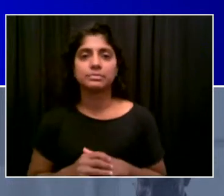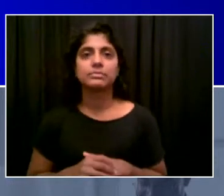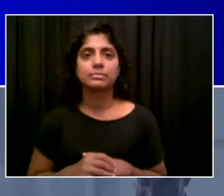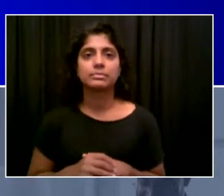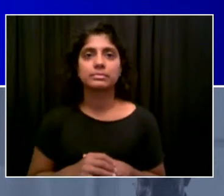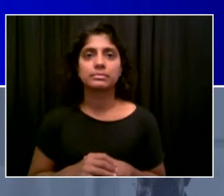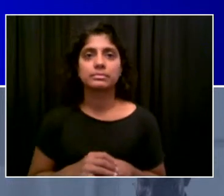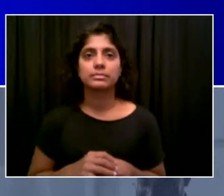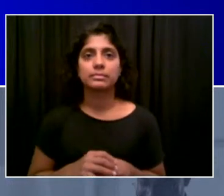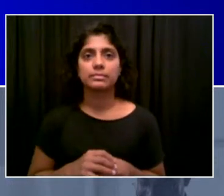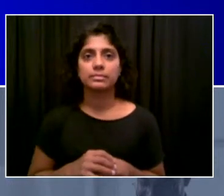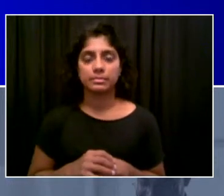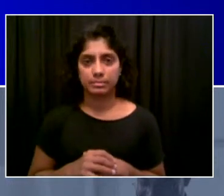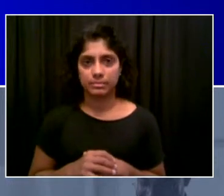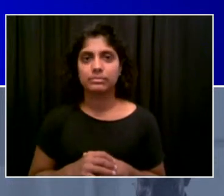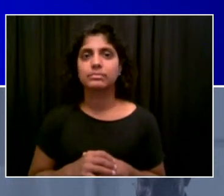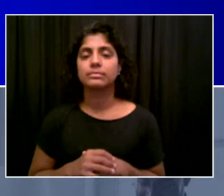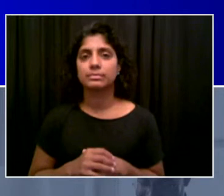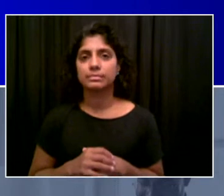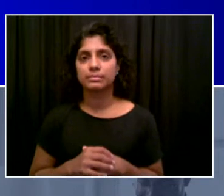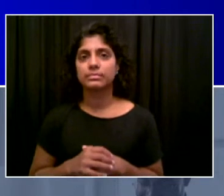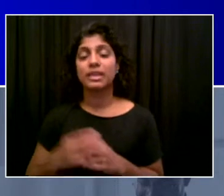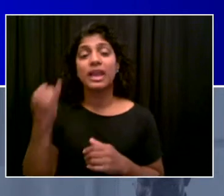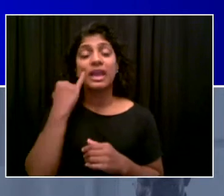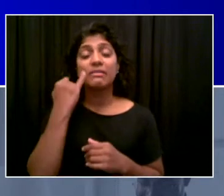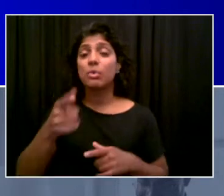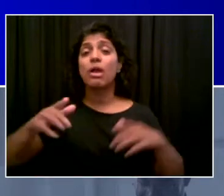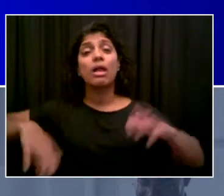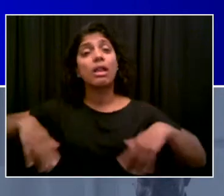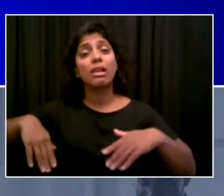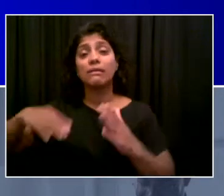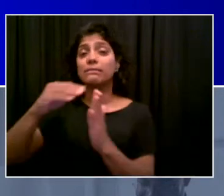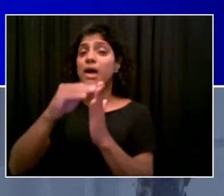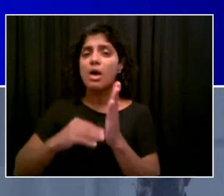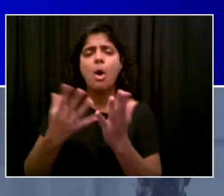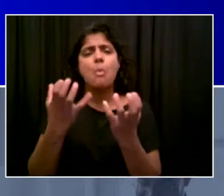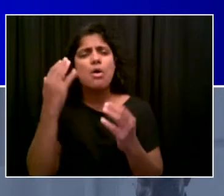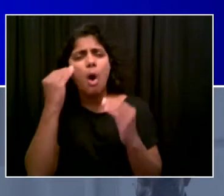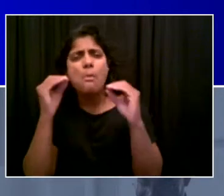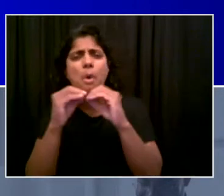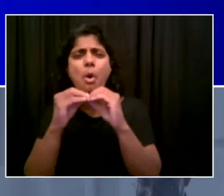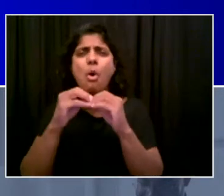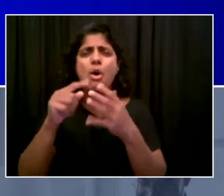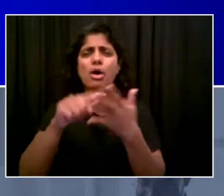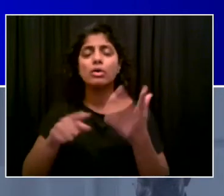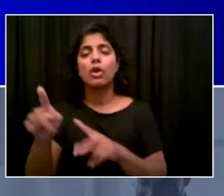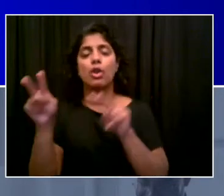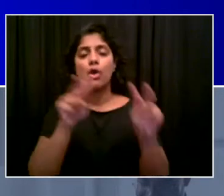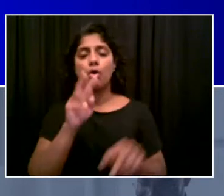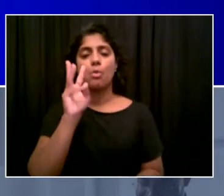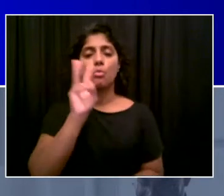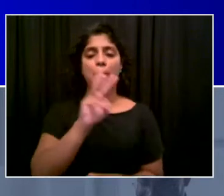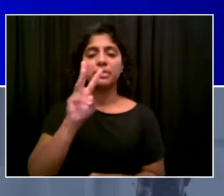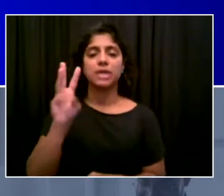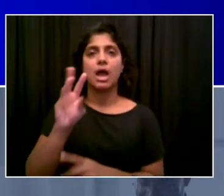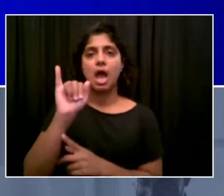QUAFILIES GO TO IRS THOUGHT OF THE HAVE